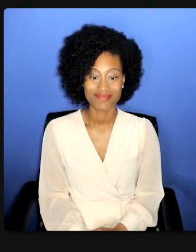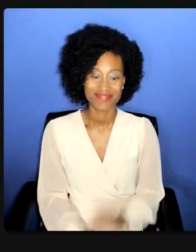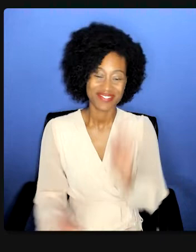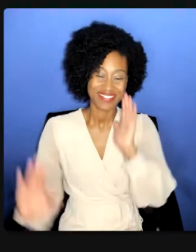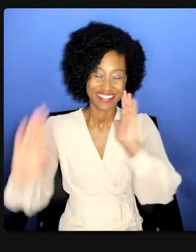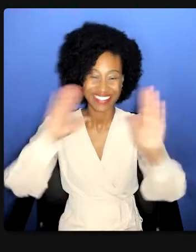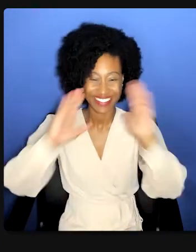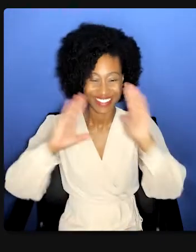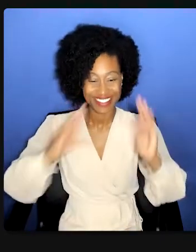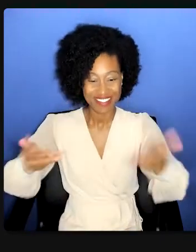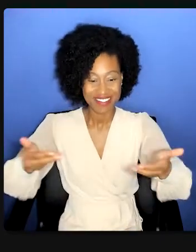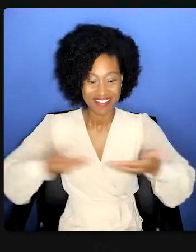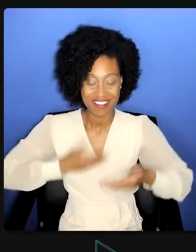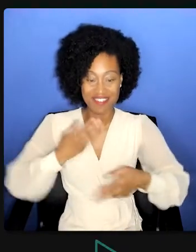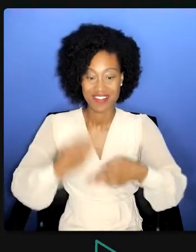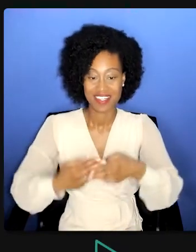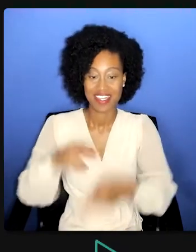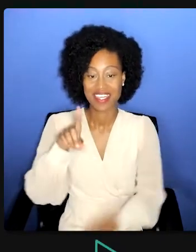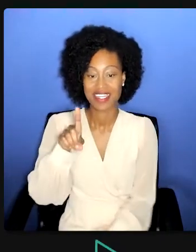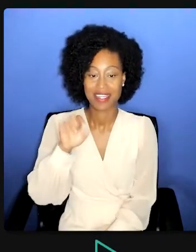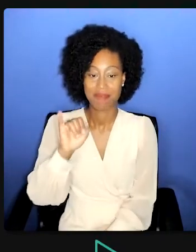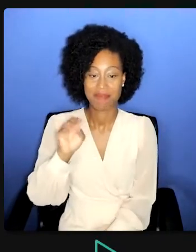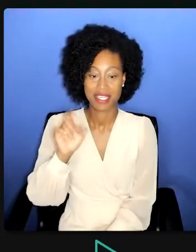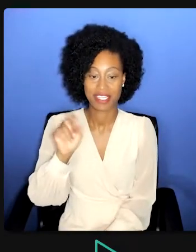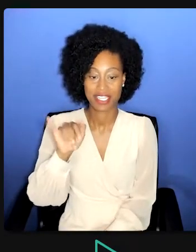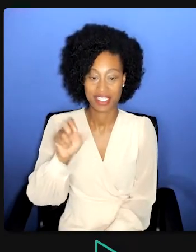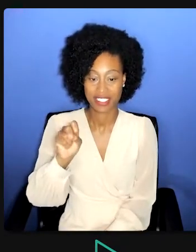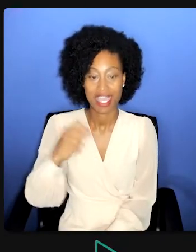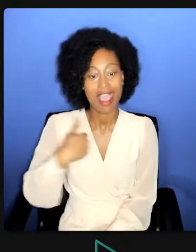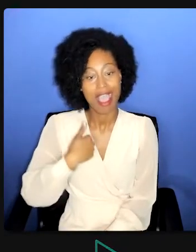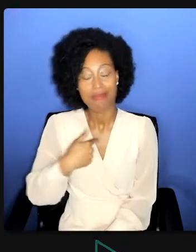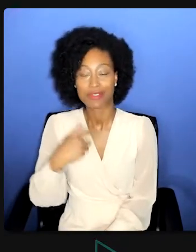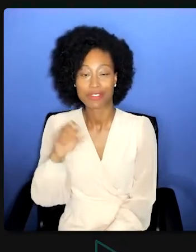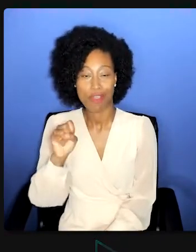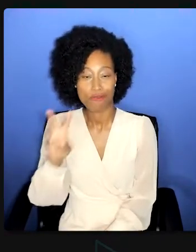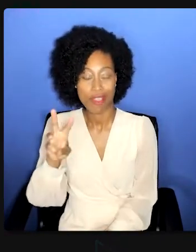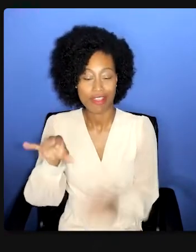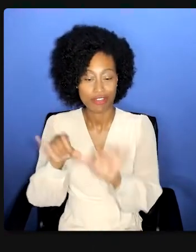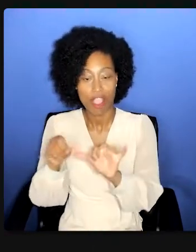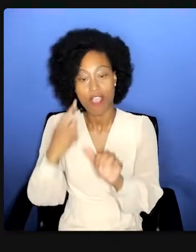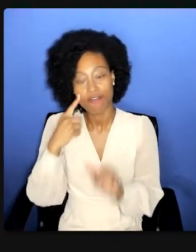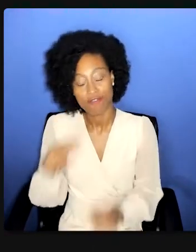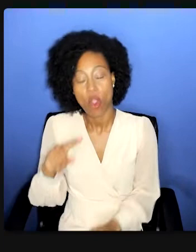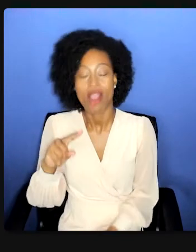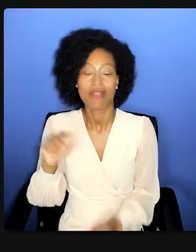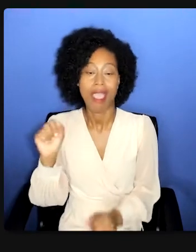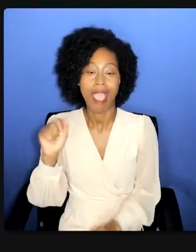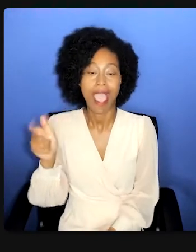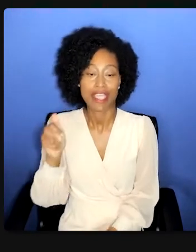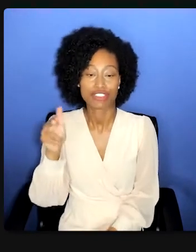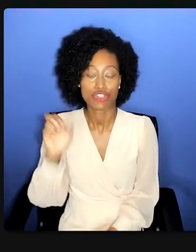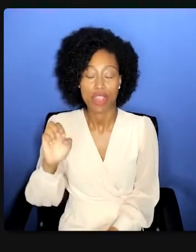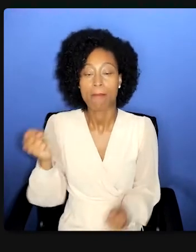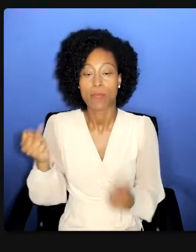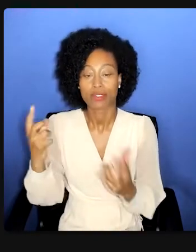Hello and welcome. My name is Demetris, I'm a software engineer on the Azure PlayFab multiplayer service team known as MPS.